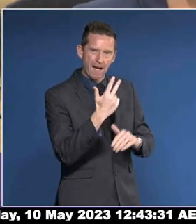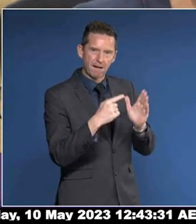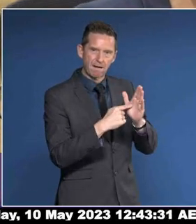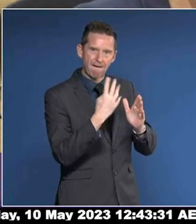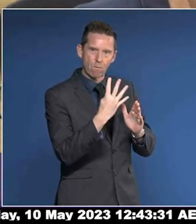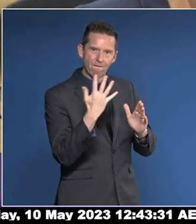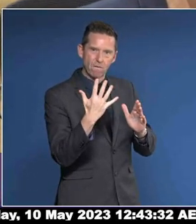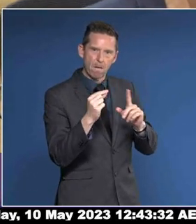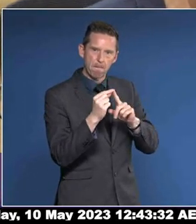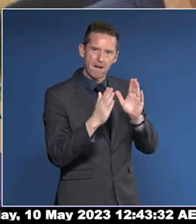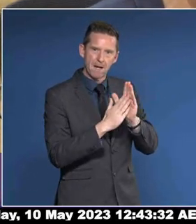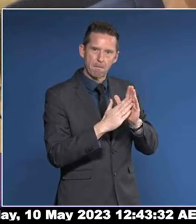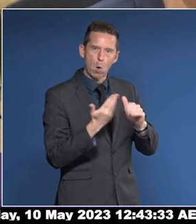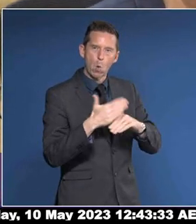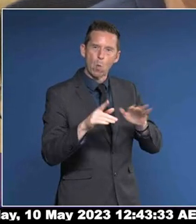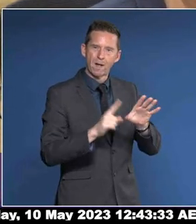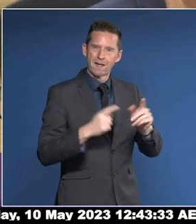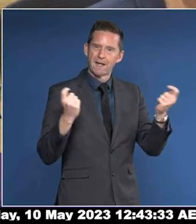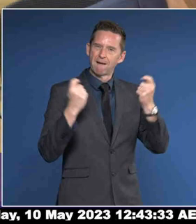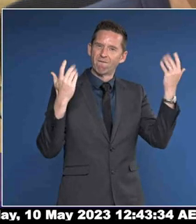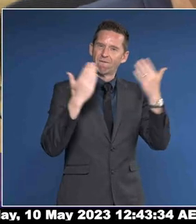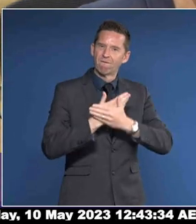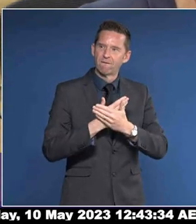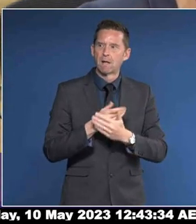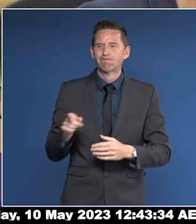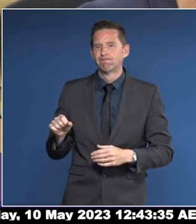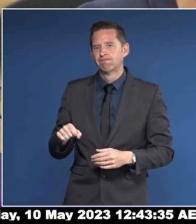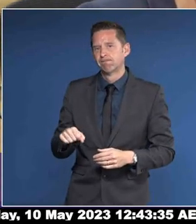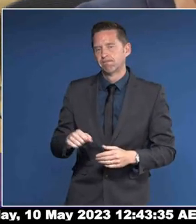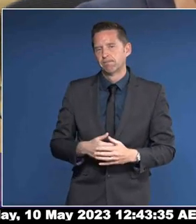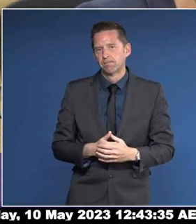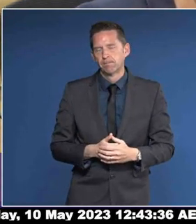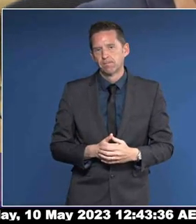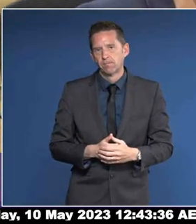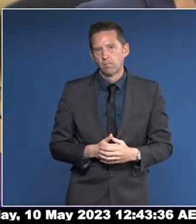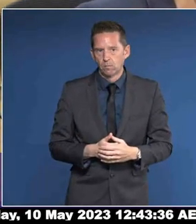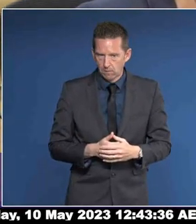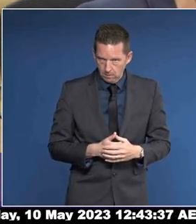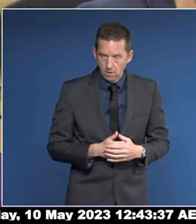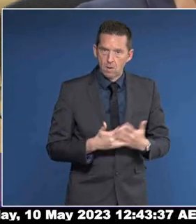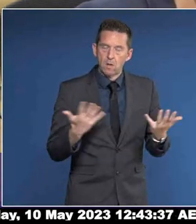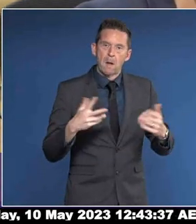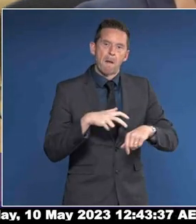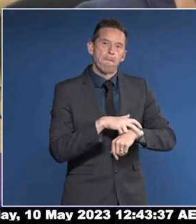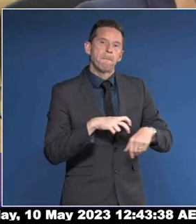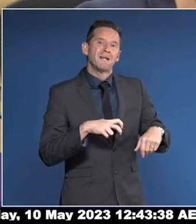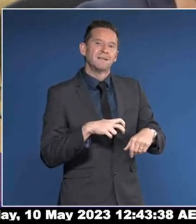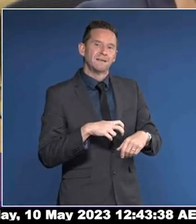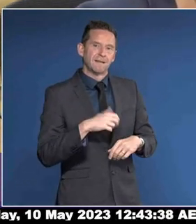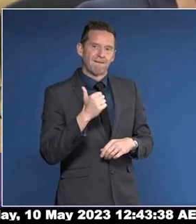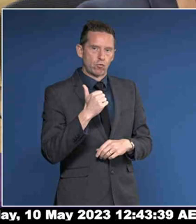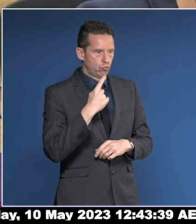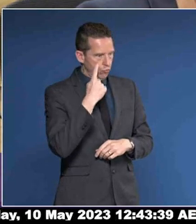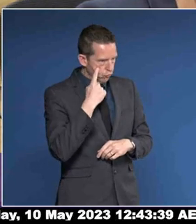Yes. MS EASTMAN: And the police viewed the children who were then asleep in